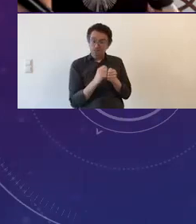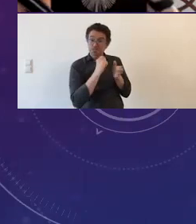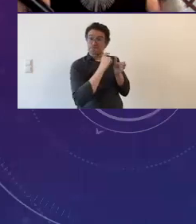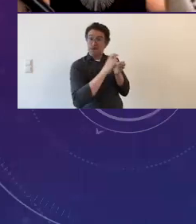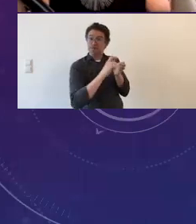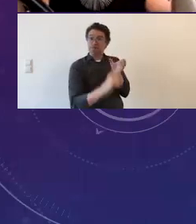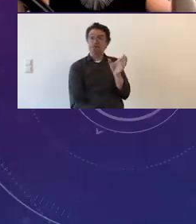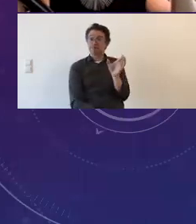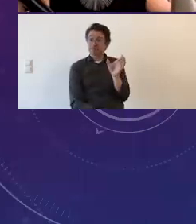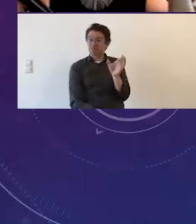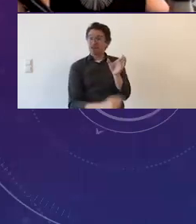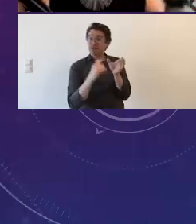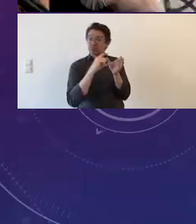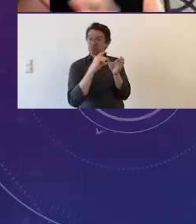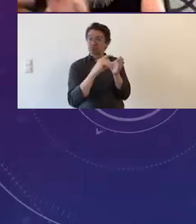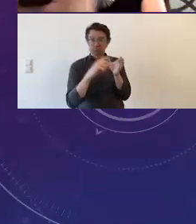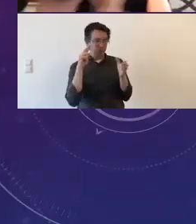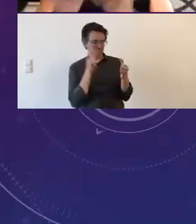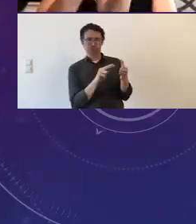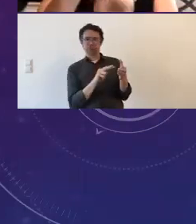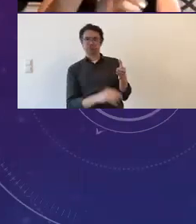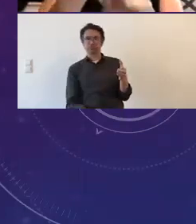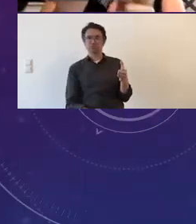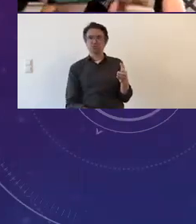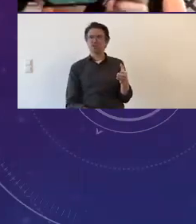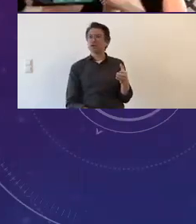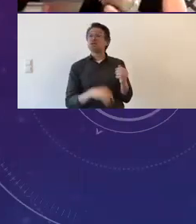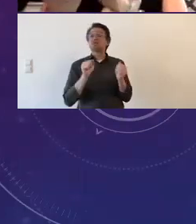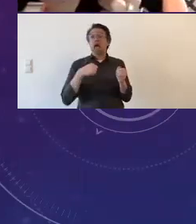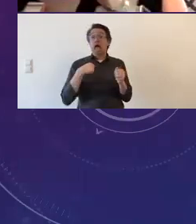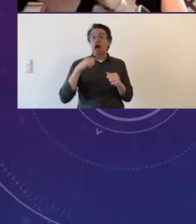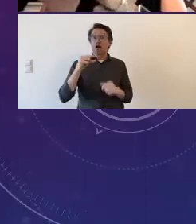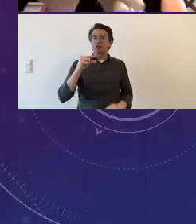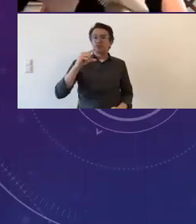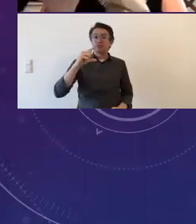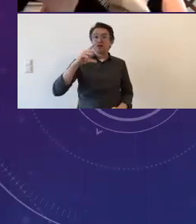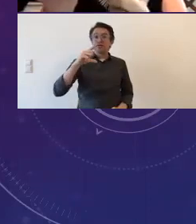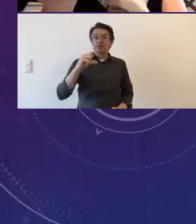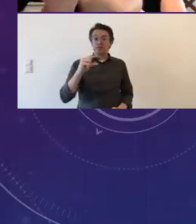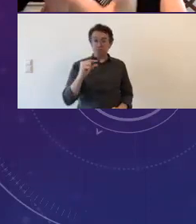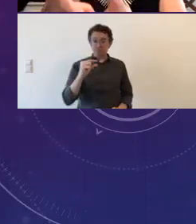worse so much bigger so let me show you again if you touch the screen you have